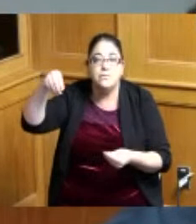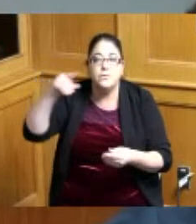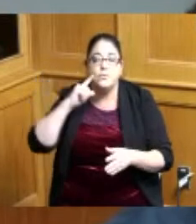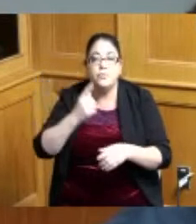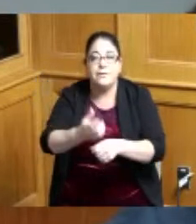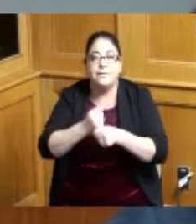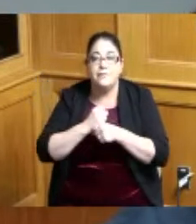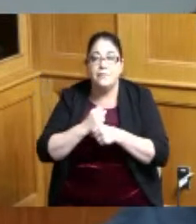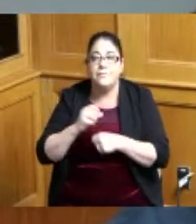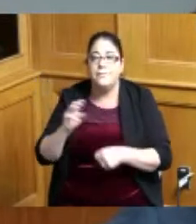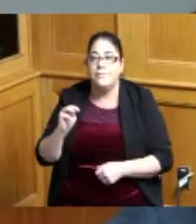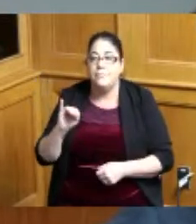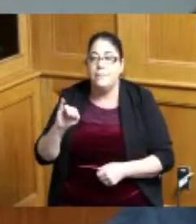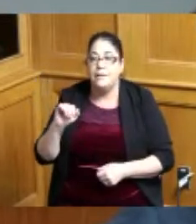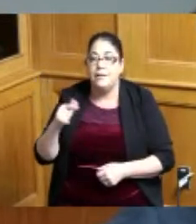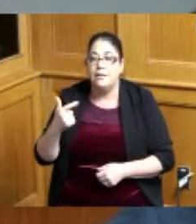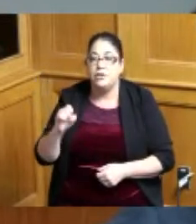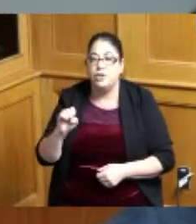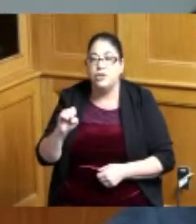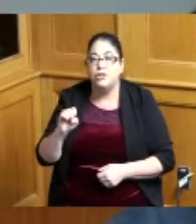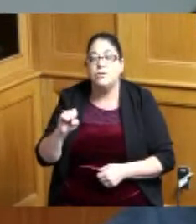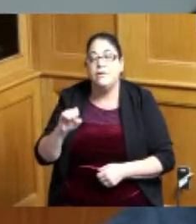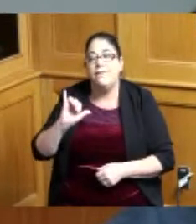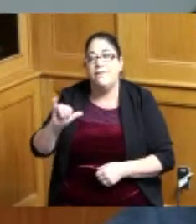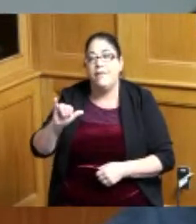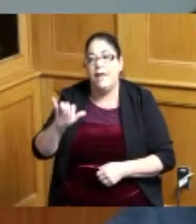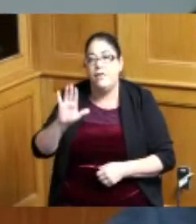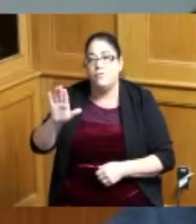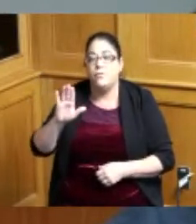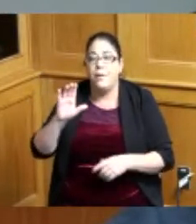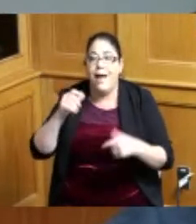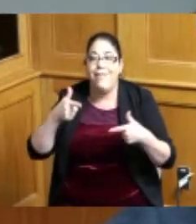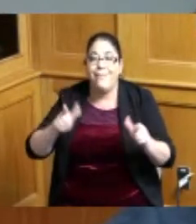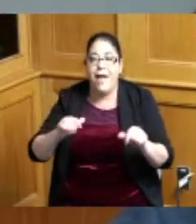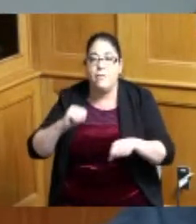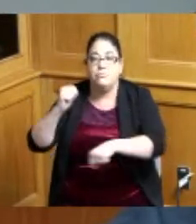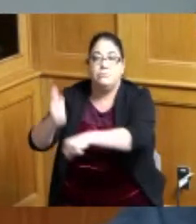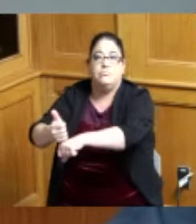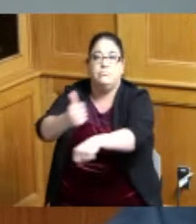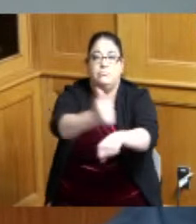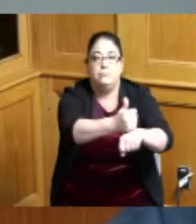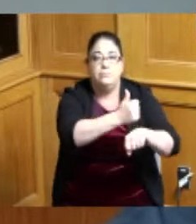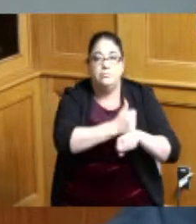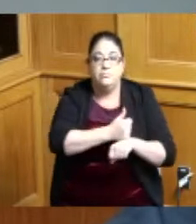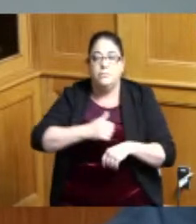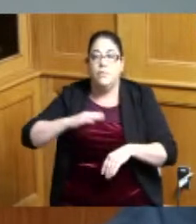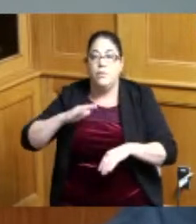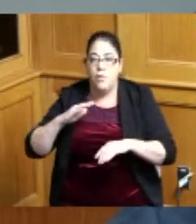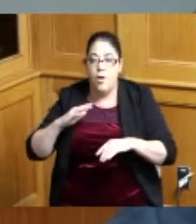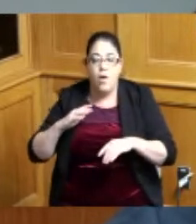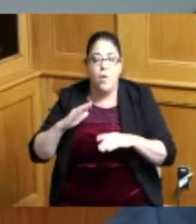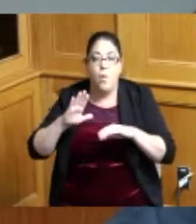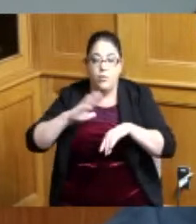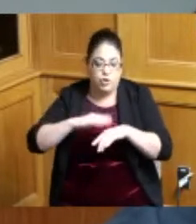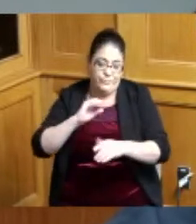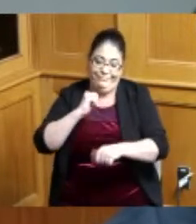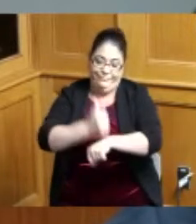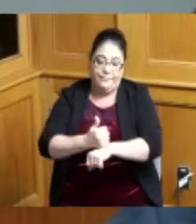certifications to allow these various items to be placed on the ballot when the Board so directs it